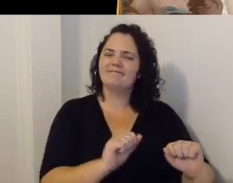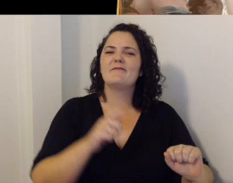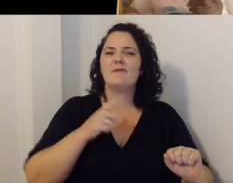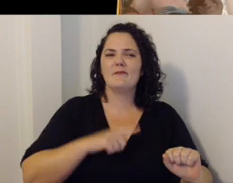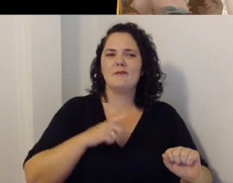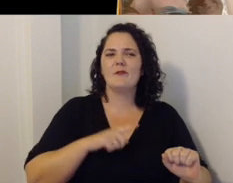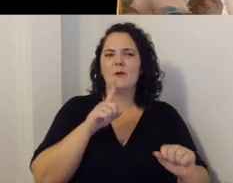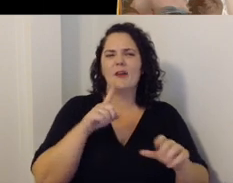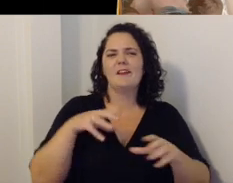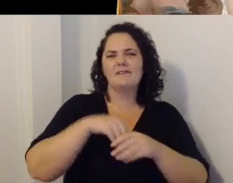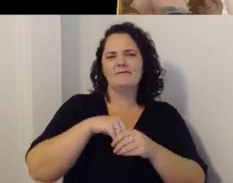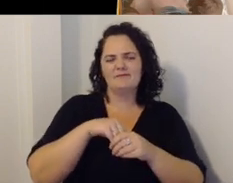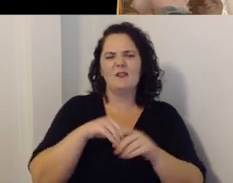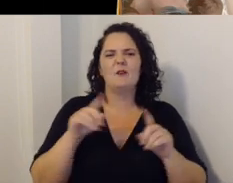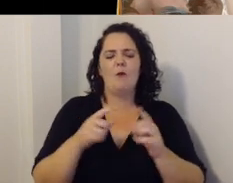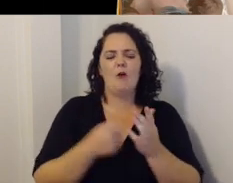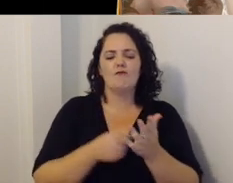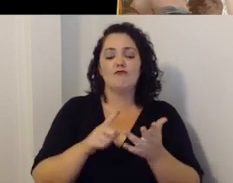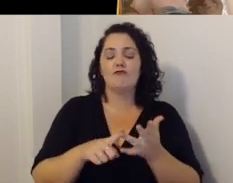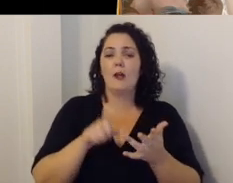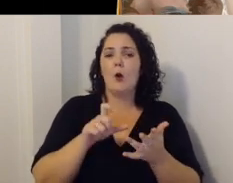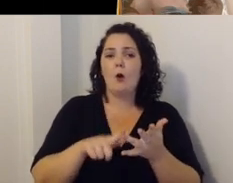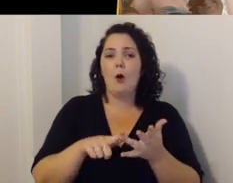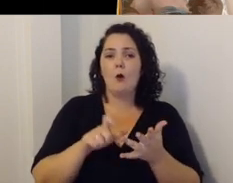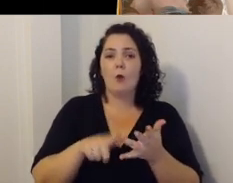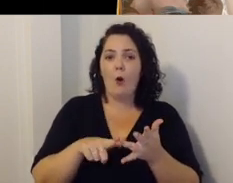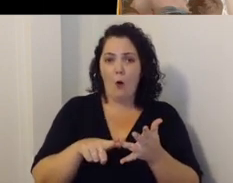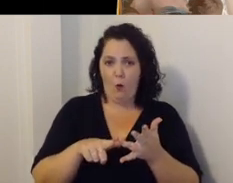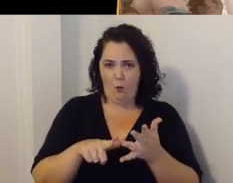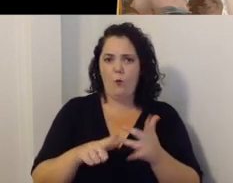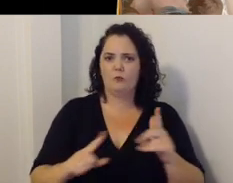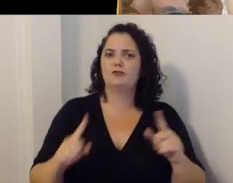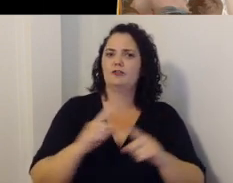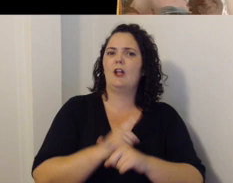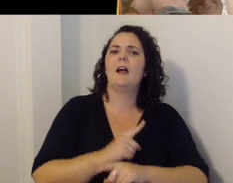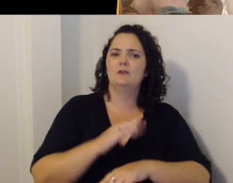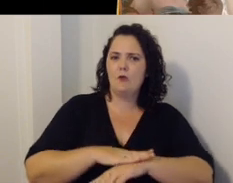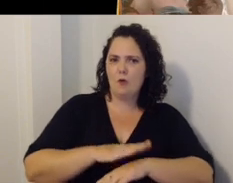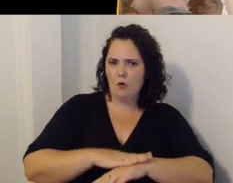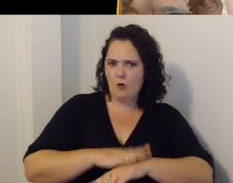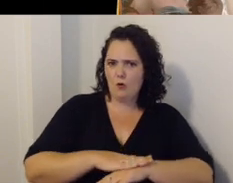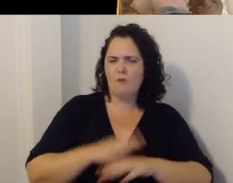a movement in France called the Rococo movement and in particular he's very very well known